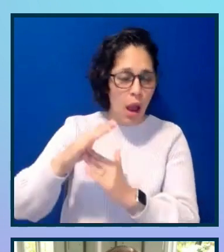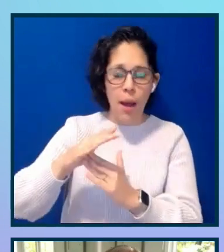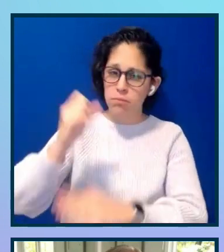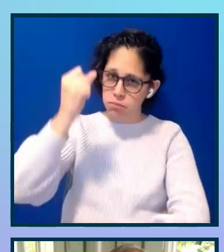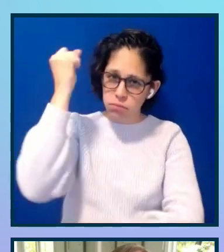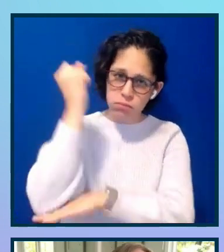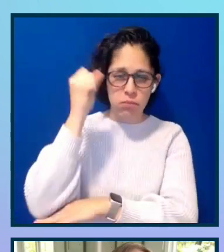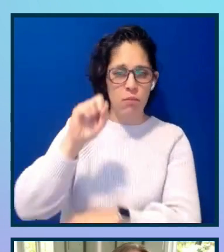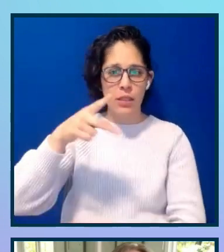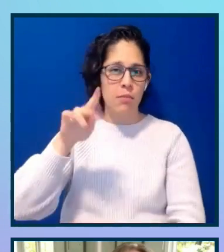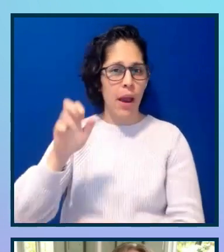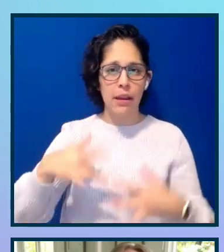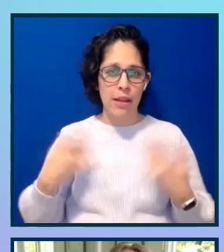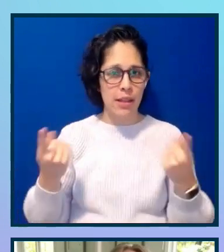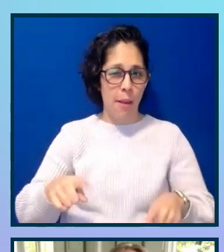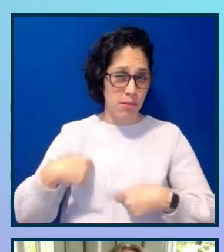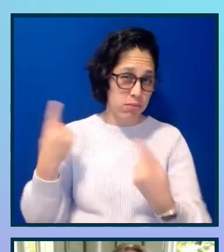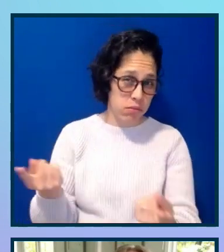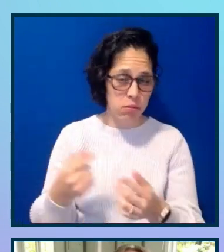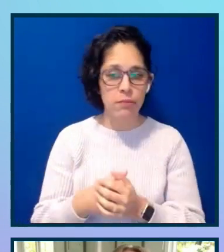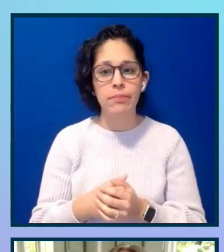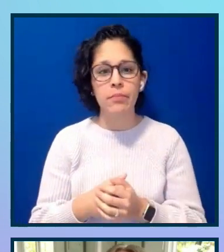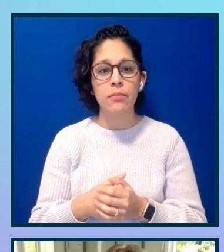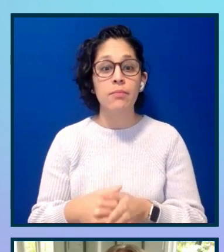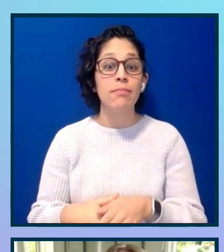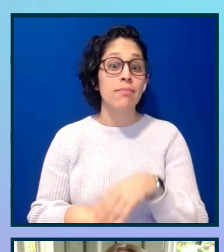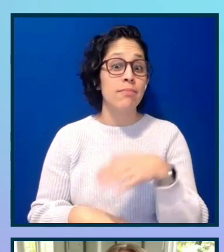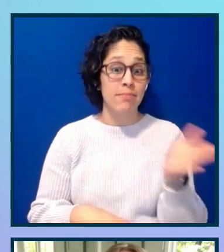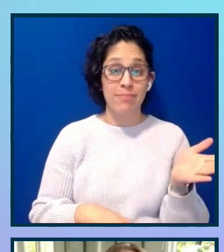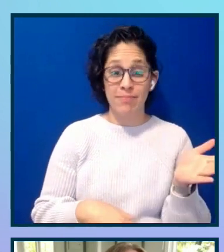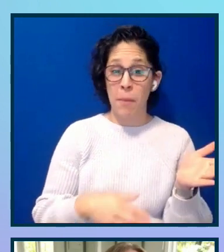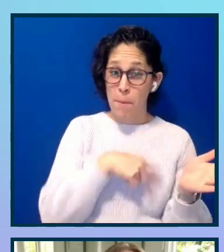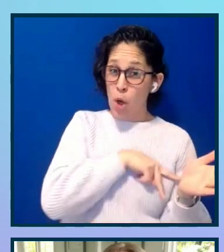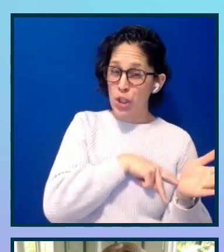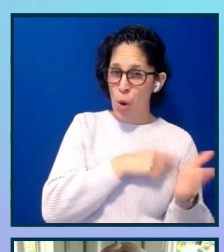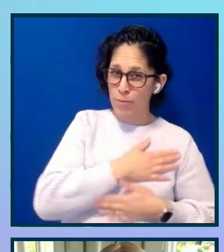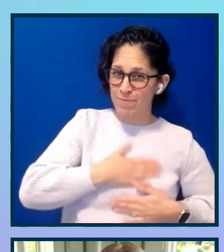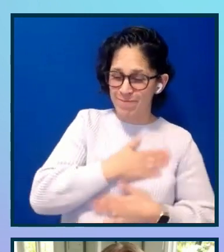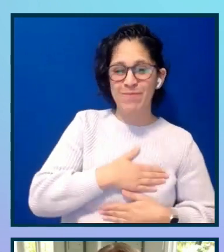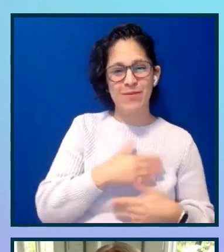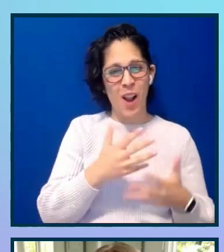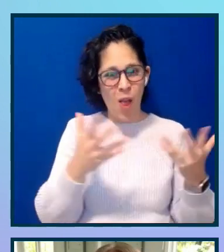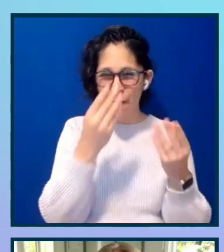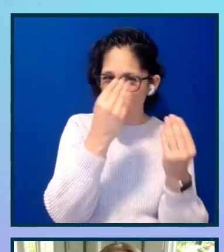On the personal side, I do a lot of content production. I love the concept around building franchises